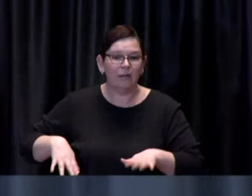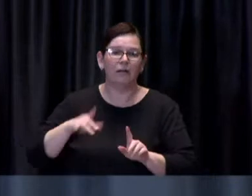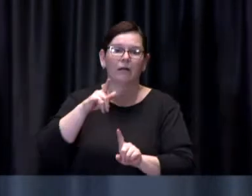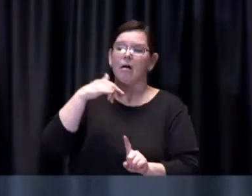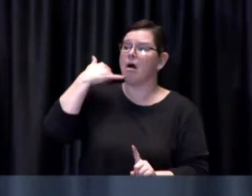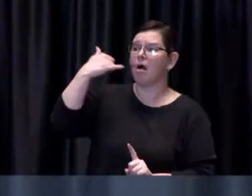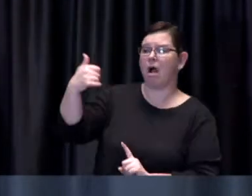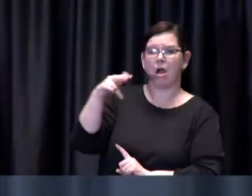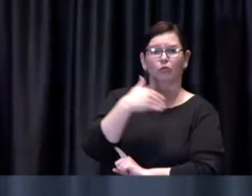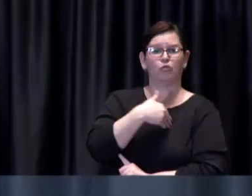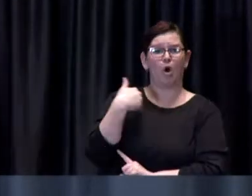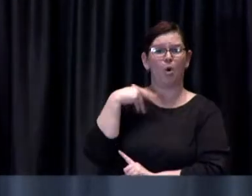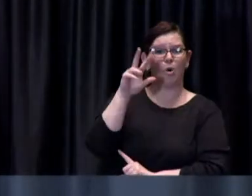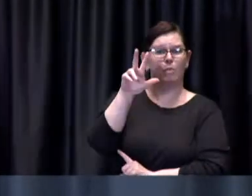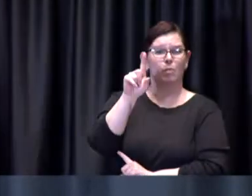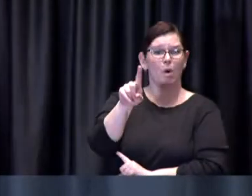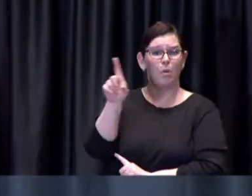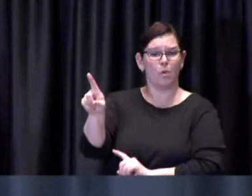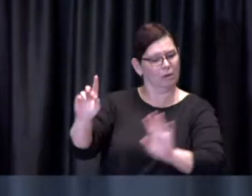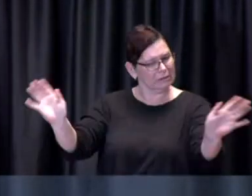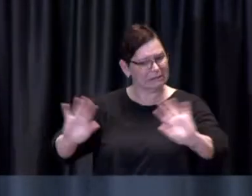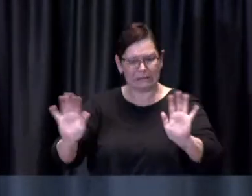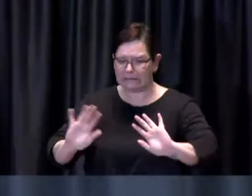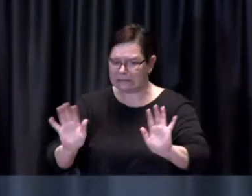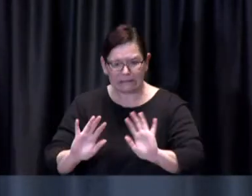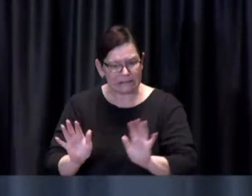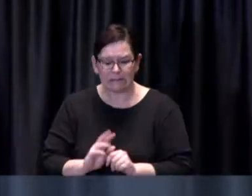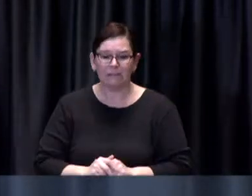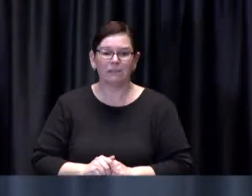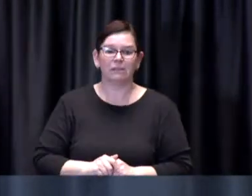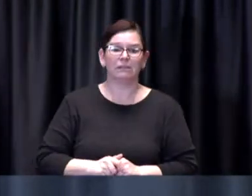for assistance in booking your COVID-19 vaccination appointment as